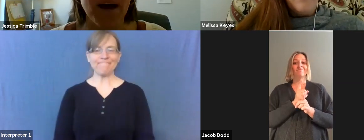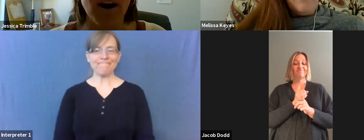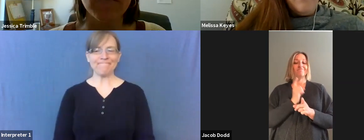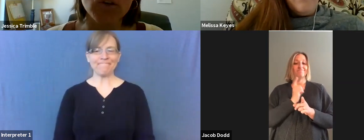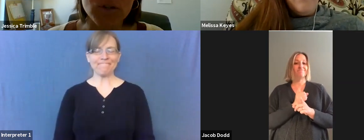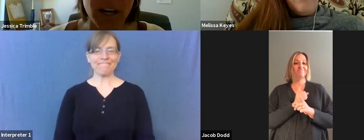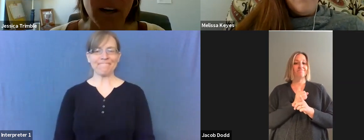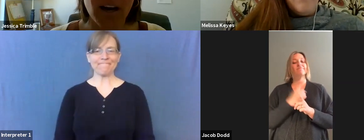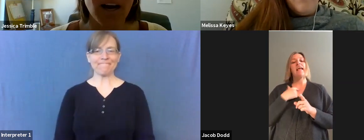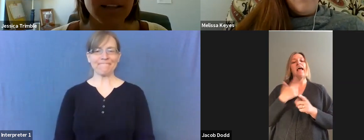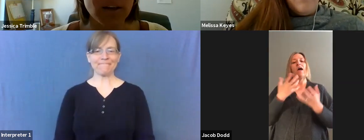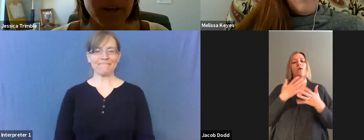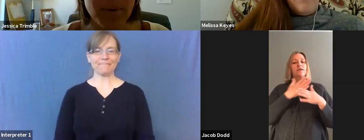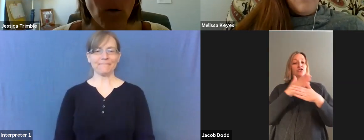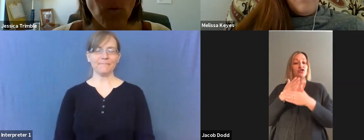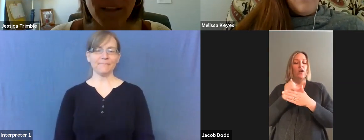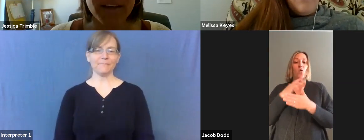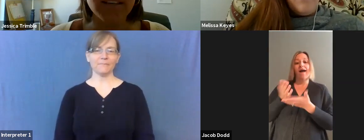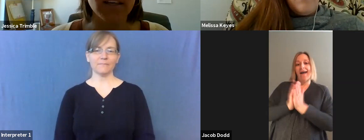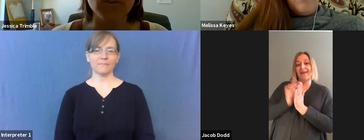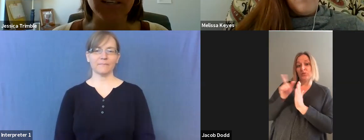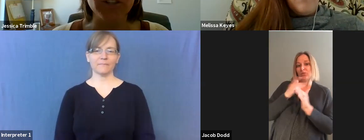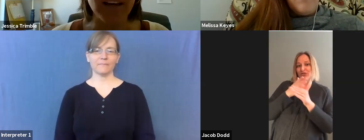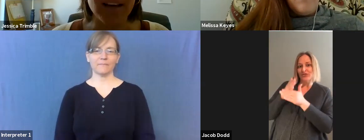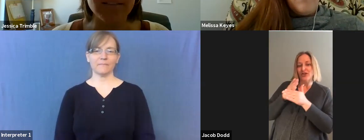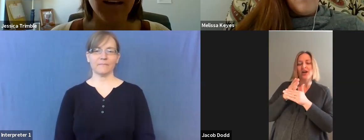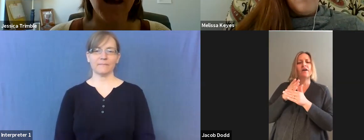about have you share, a little bit about what the Executive Director does,